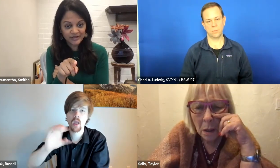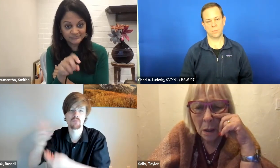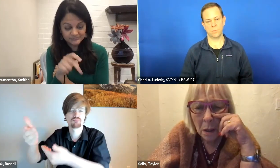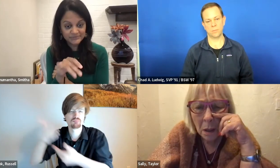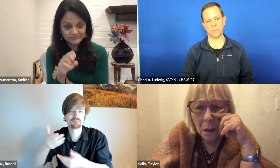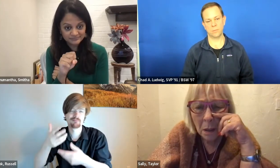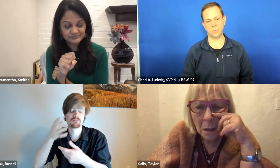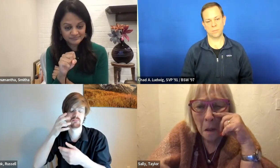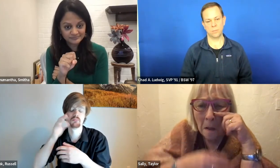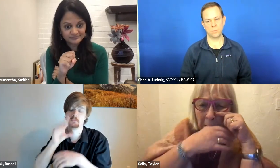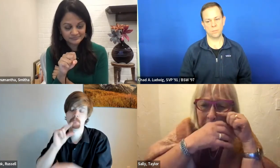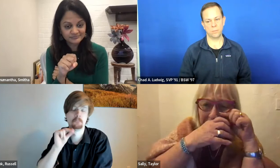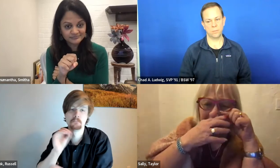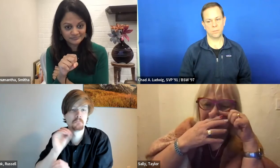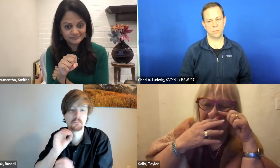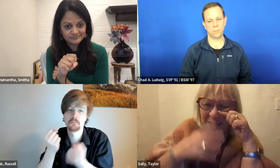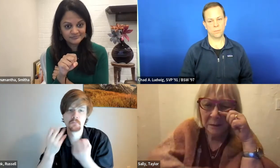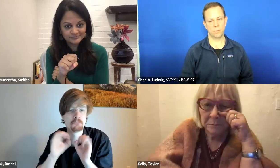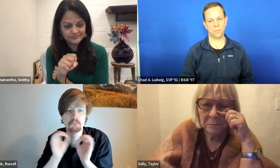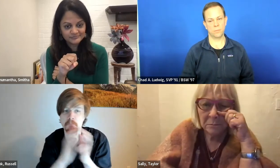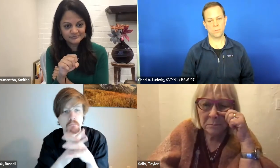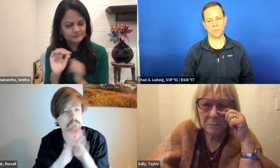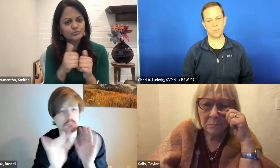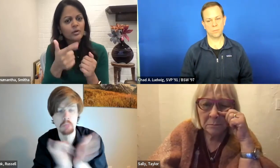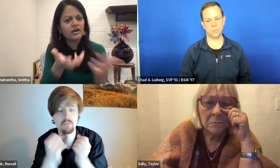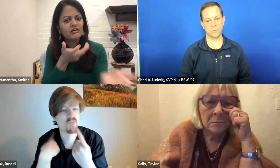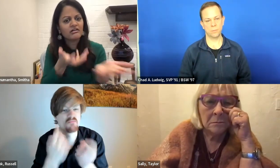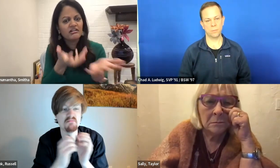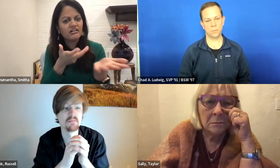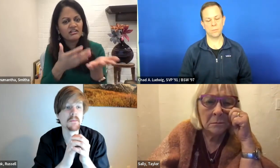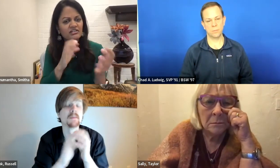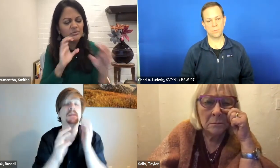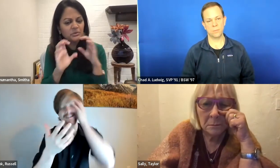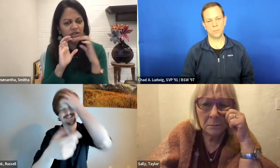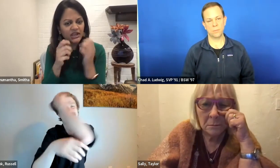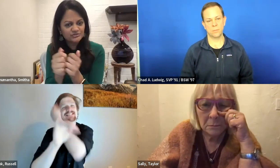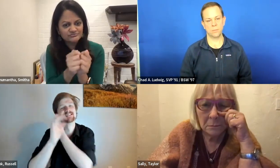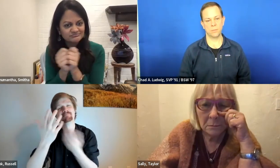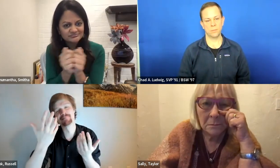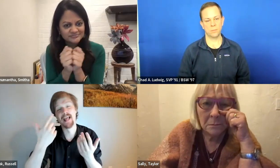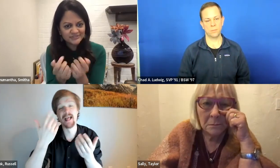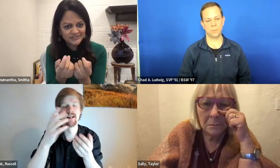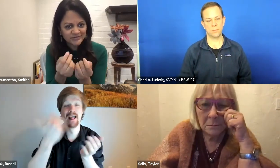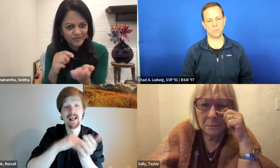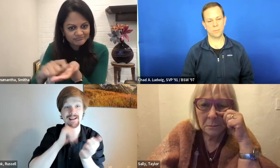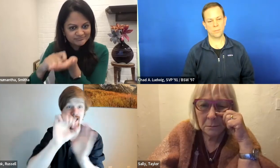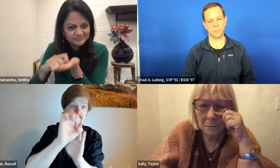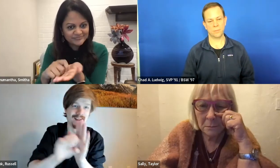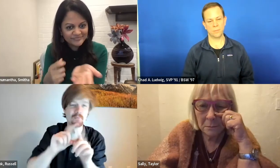When we had hospice, they didn't have any staff who signed. So how did you talk with them?